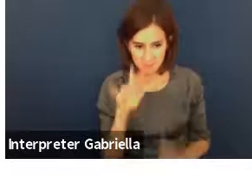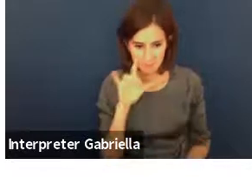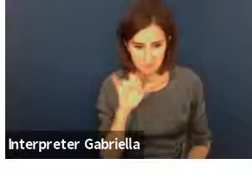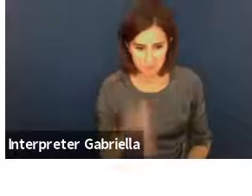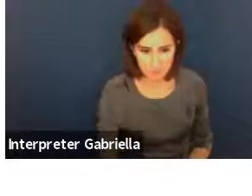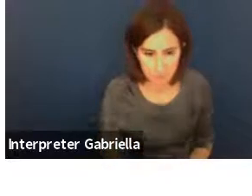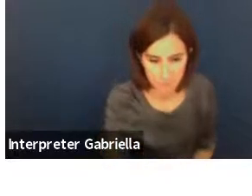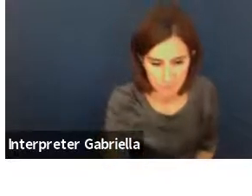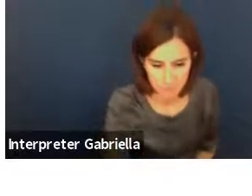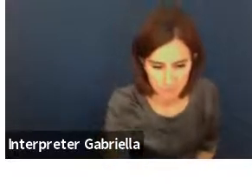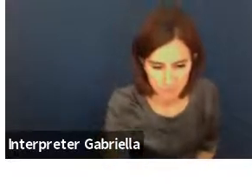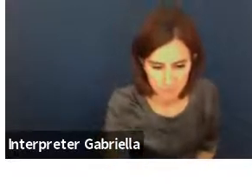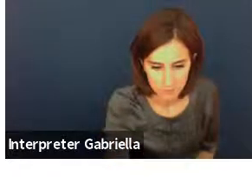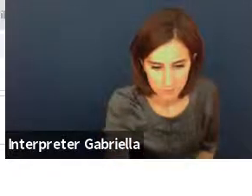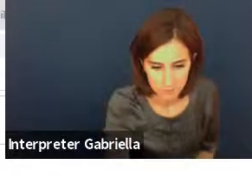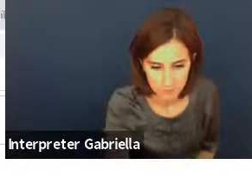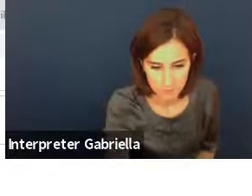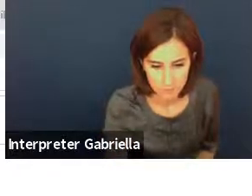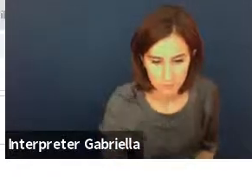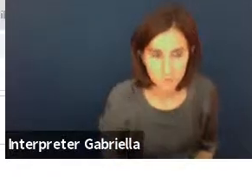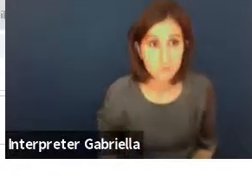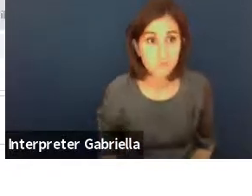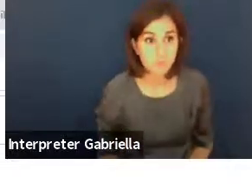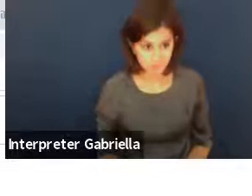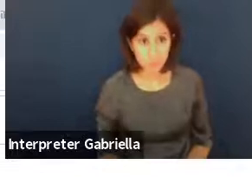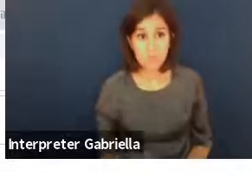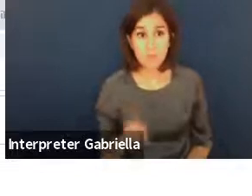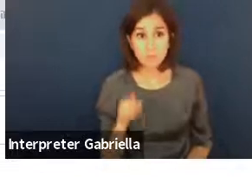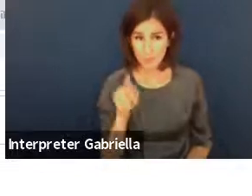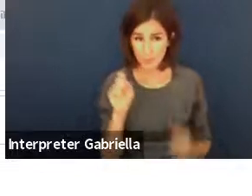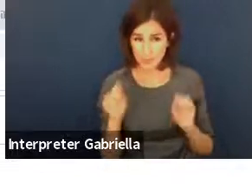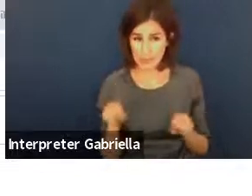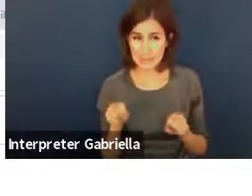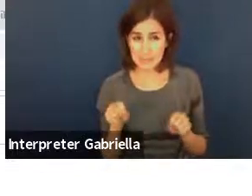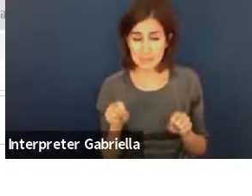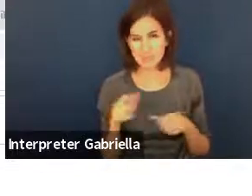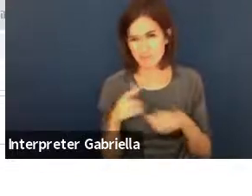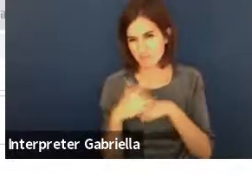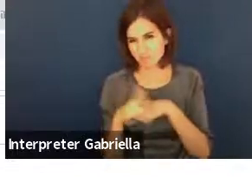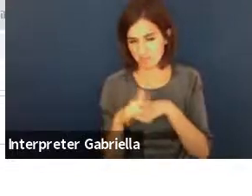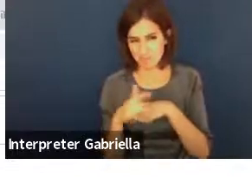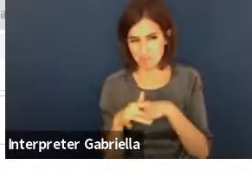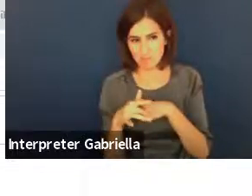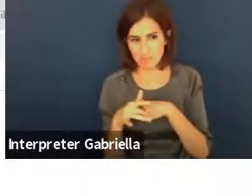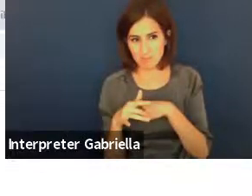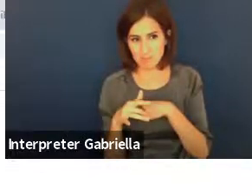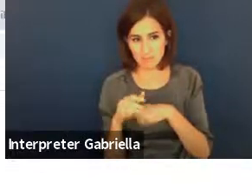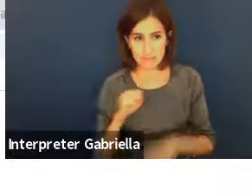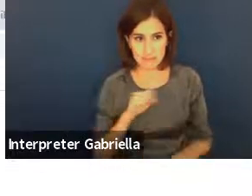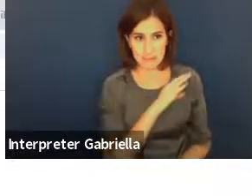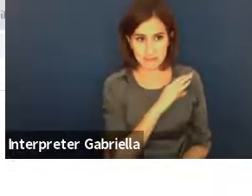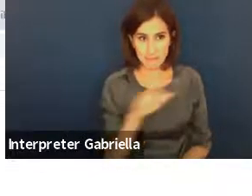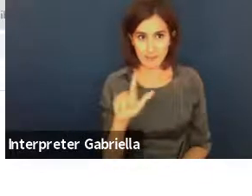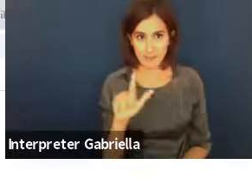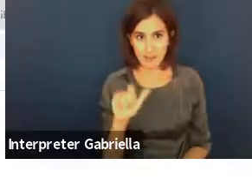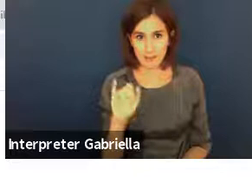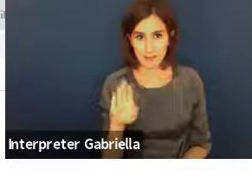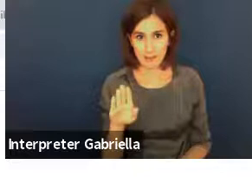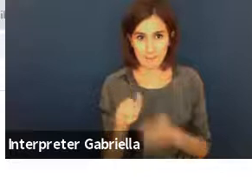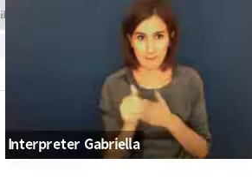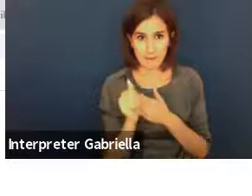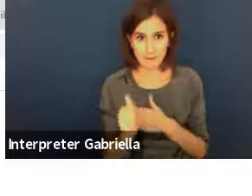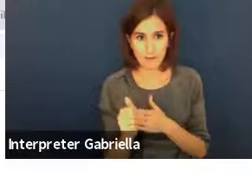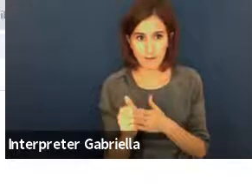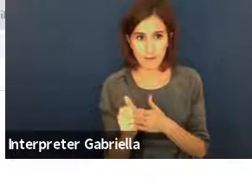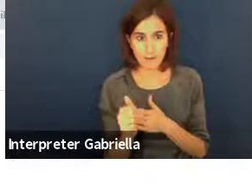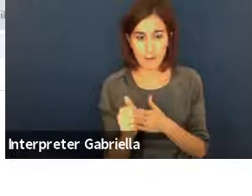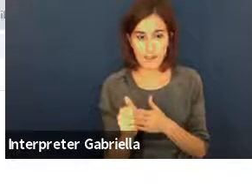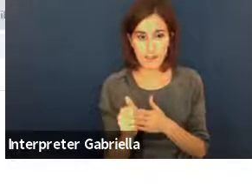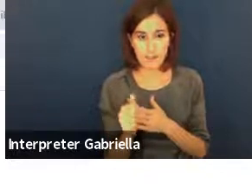Linda Kobashigawa: Faculty select so you can actually. It's also available through our faculty live guide. I think I have serves, if I remember correctly.